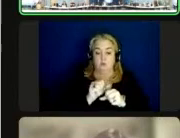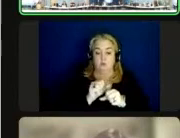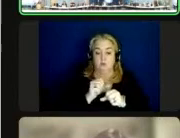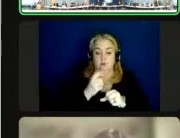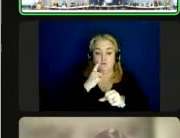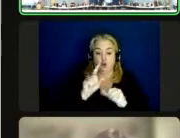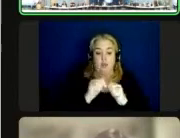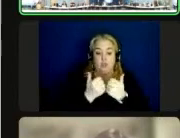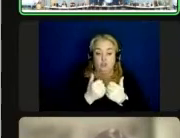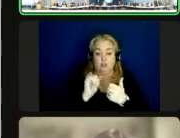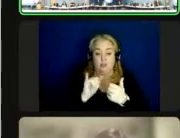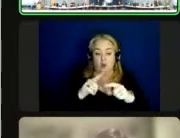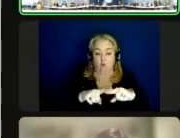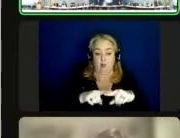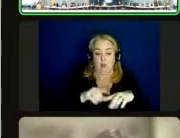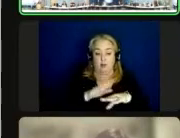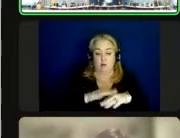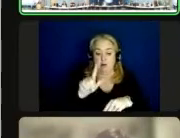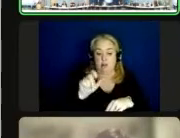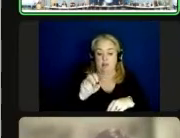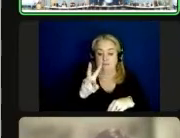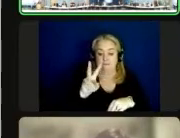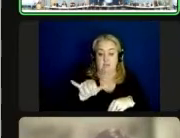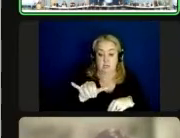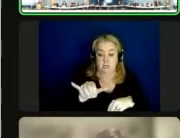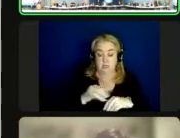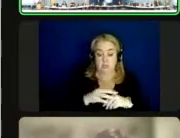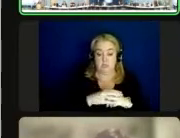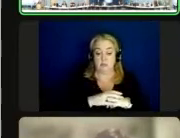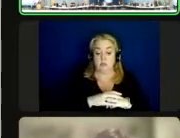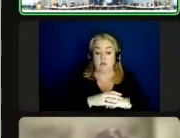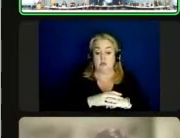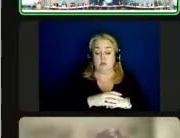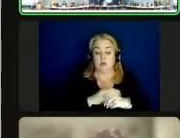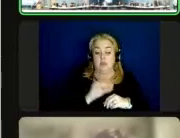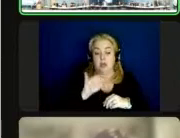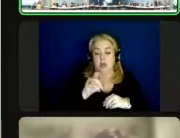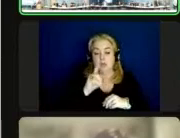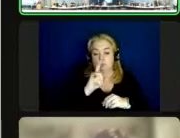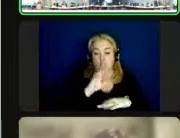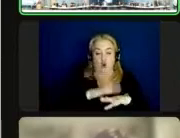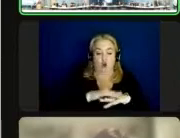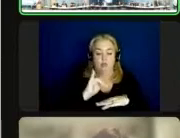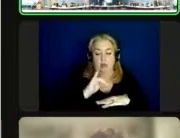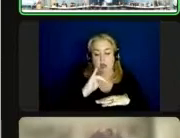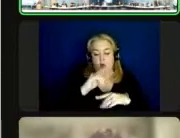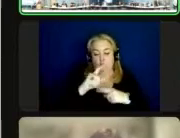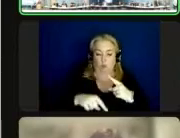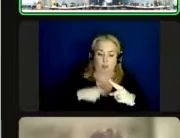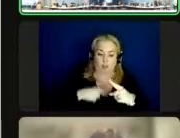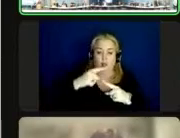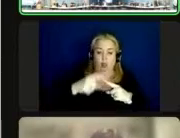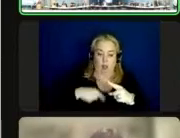THAT I WOULD JUST LIKE TO THROW OUT THERE HAVING A WORKS A GOOD